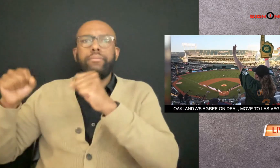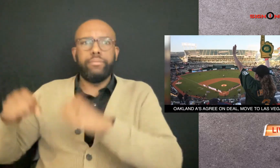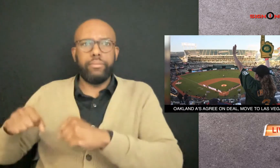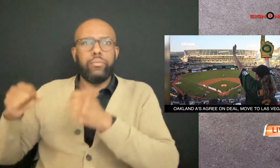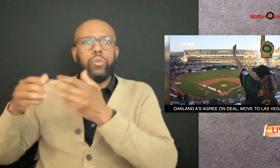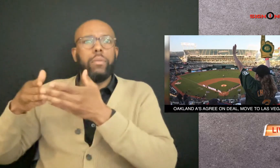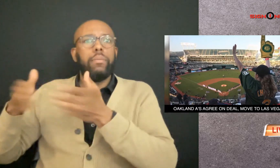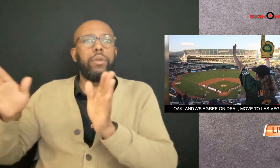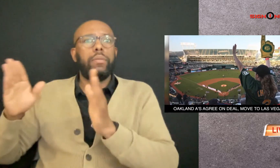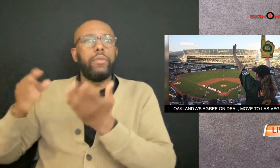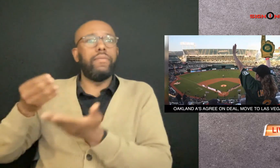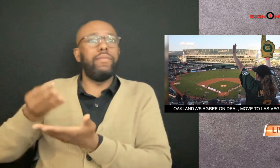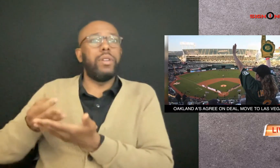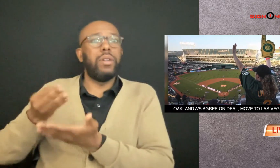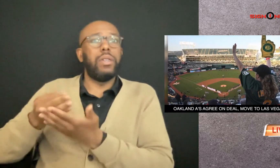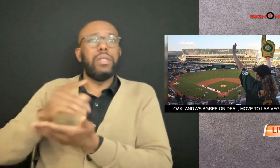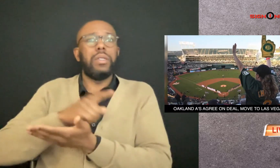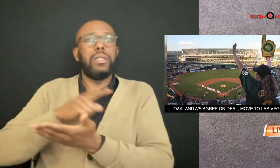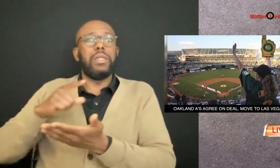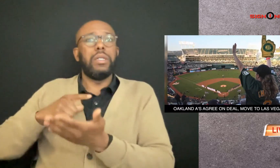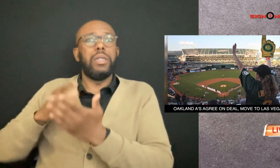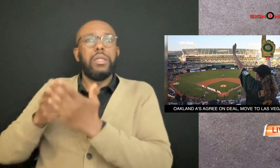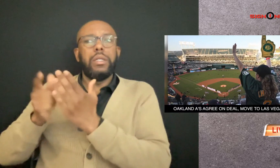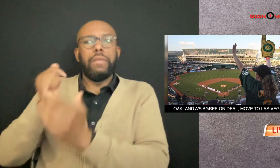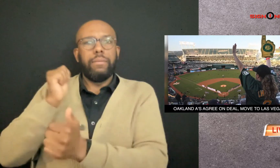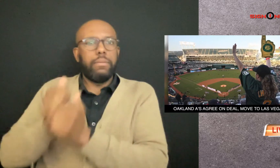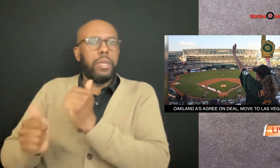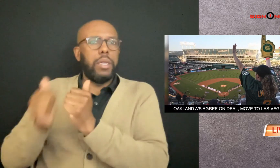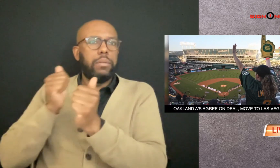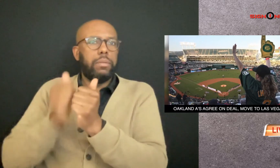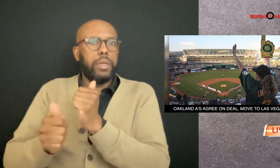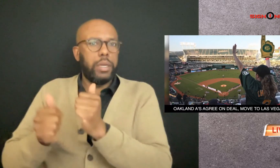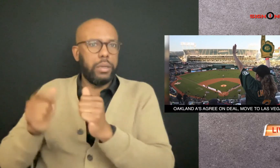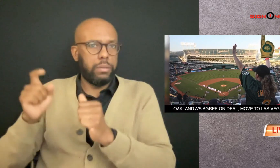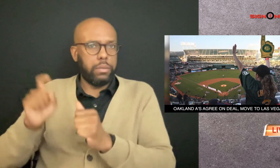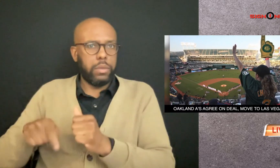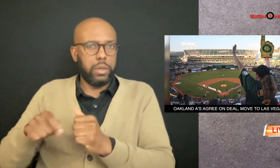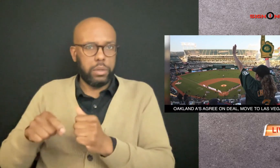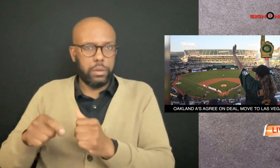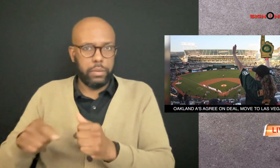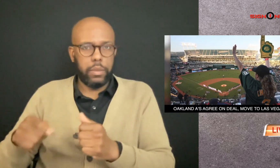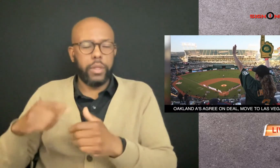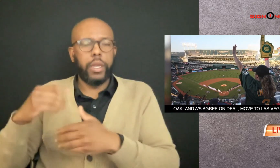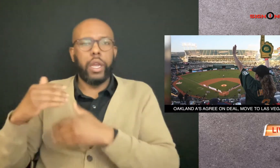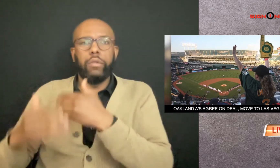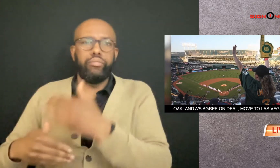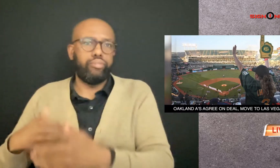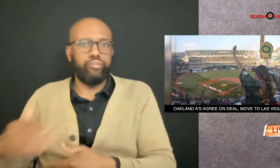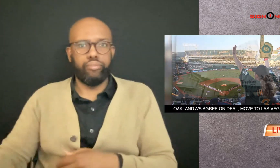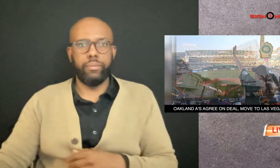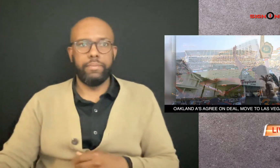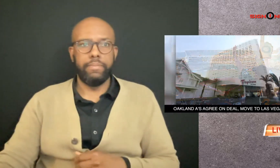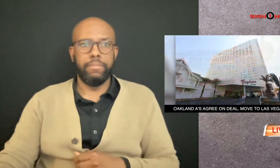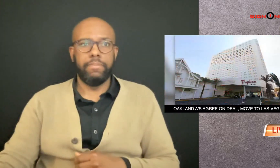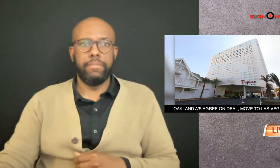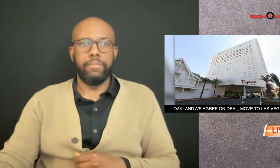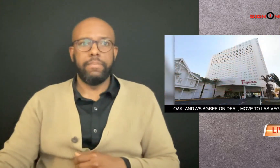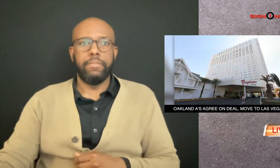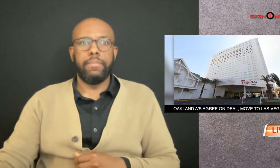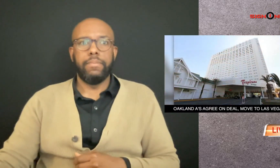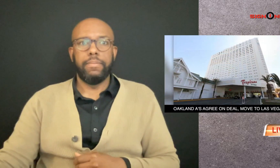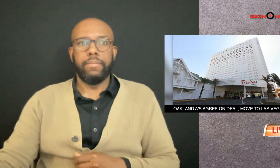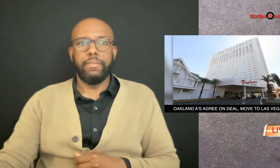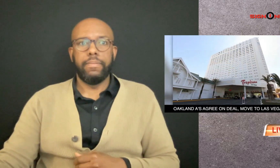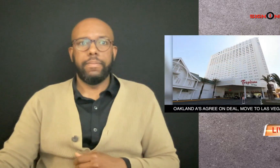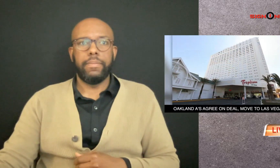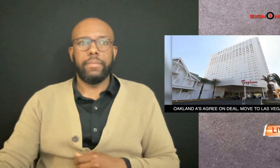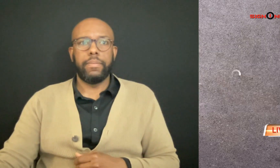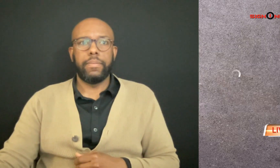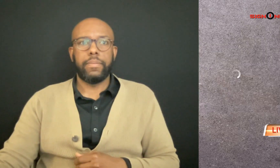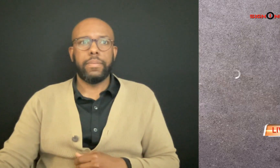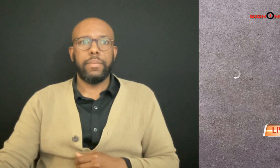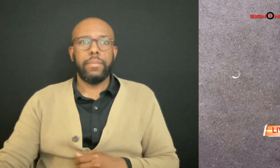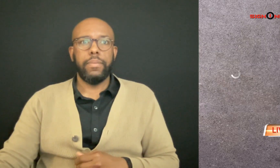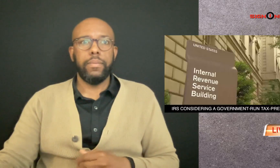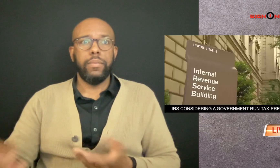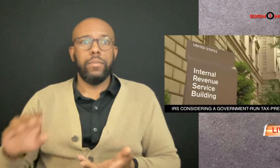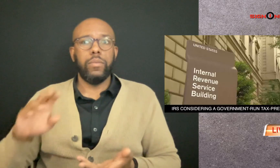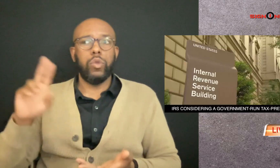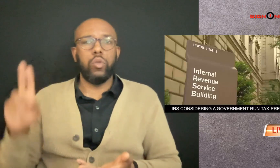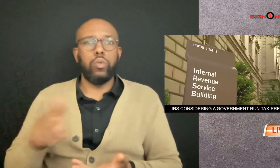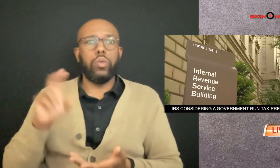as well